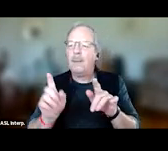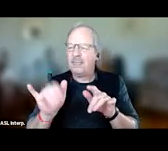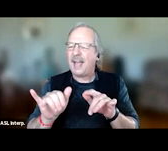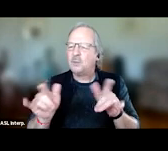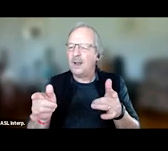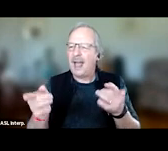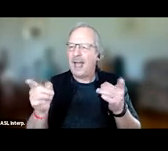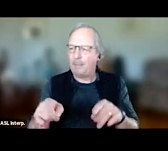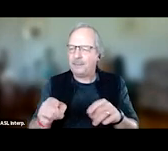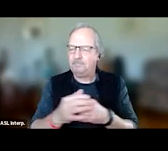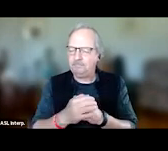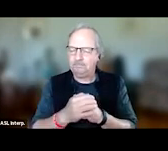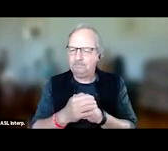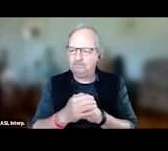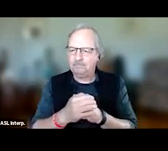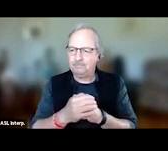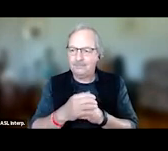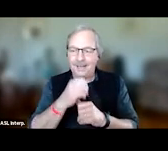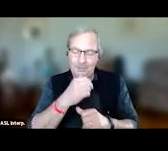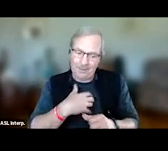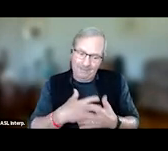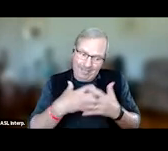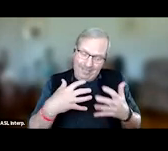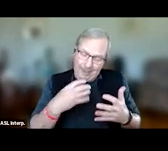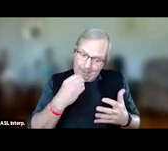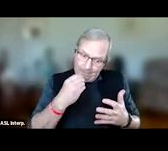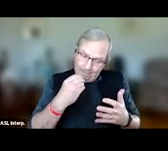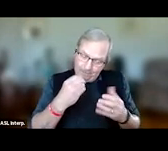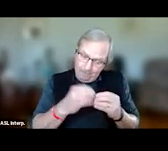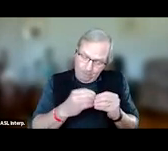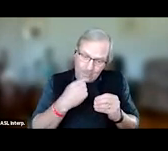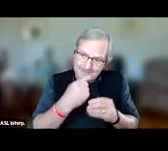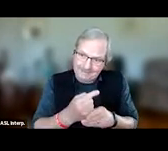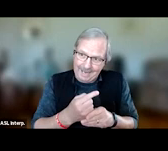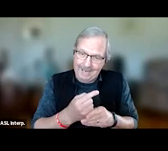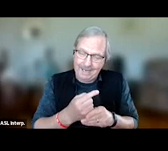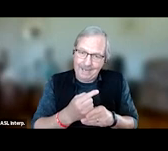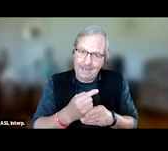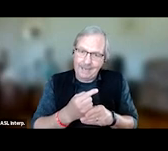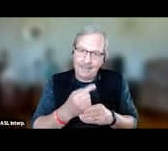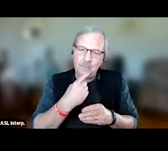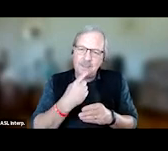And I don't have a whole lot more than that other than to be just be able to say, as a regional office,